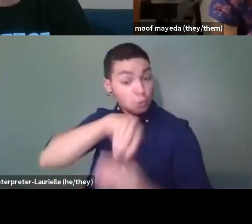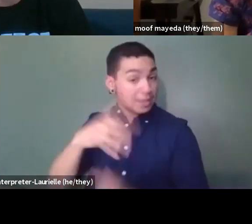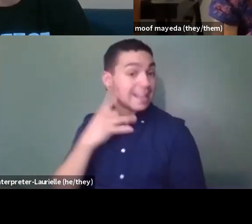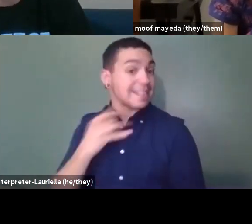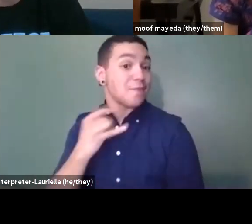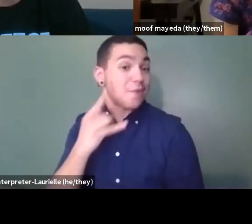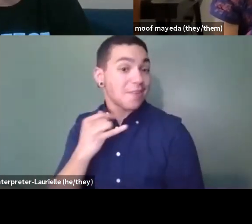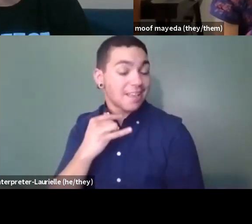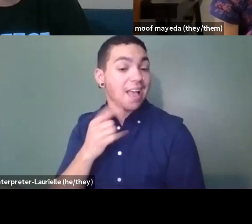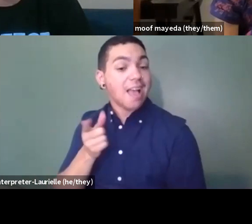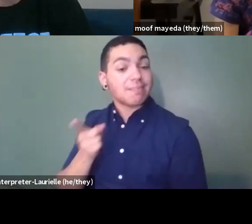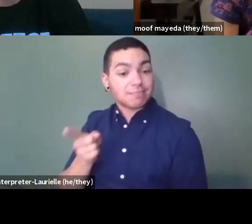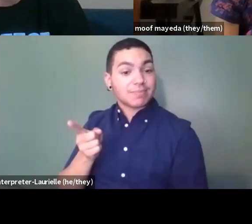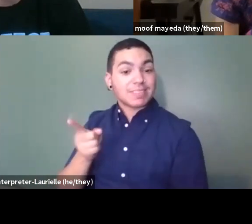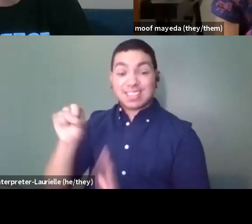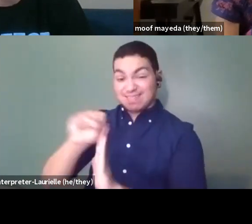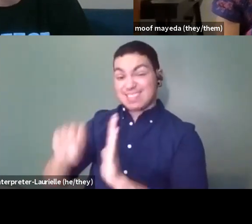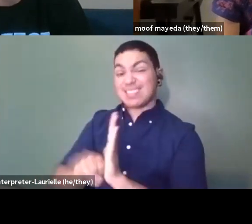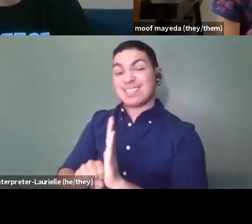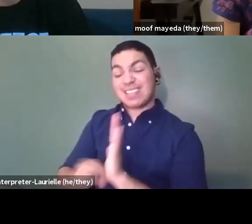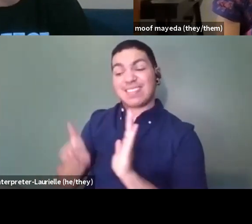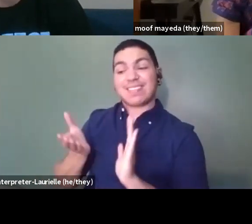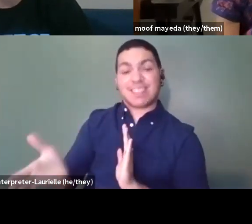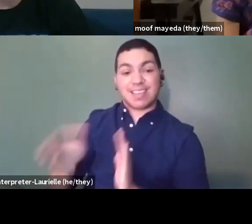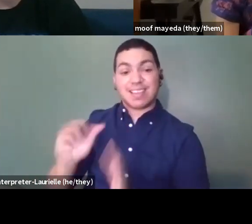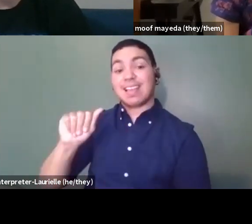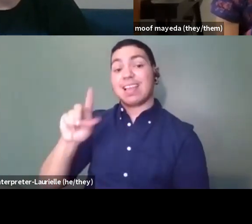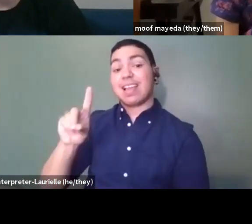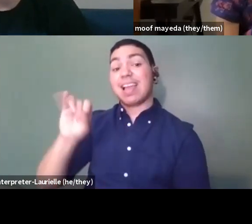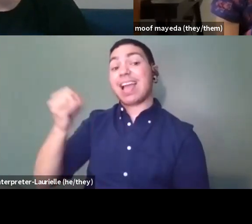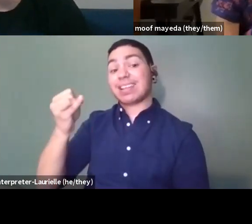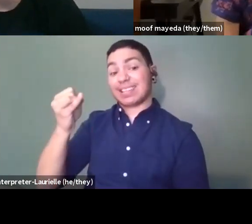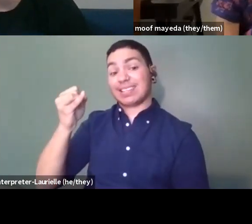you were going through the experience at school or still